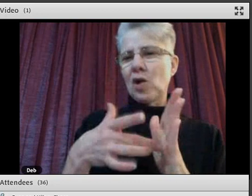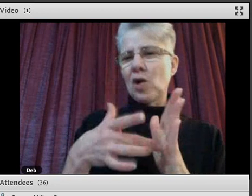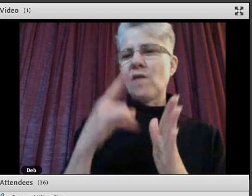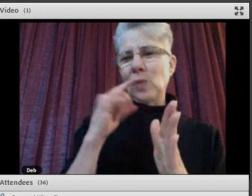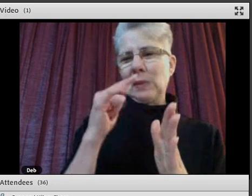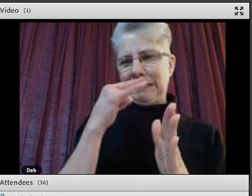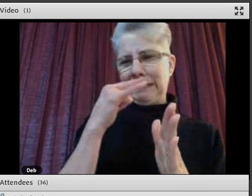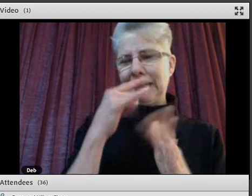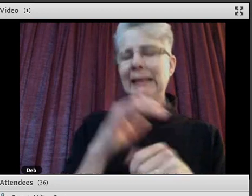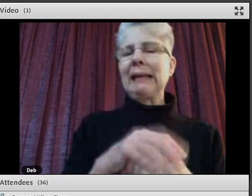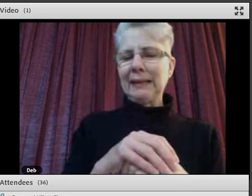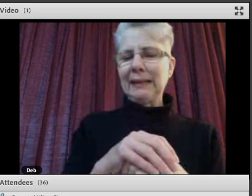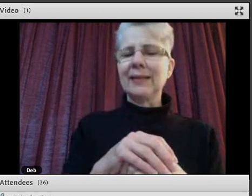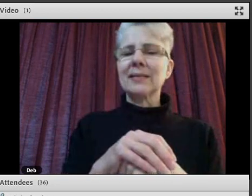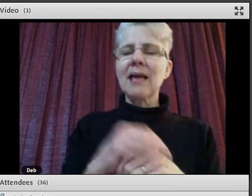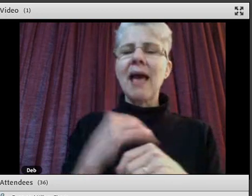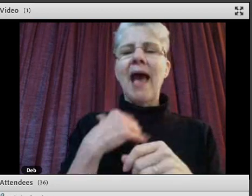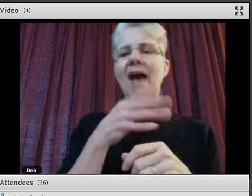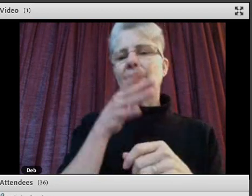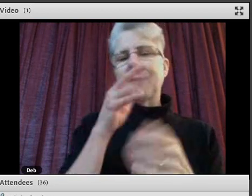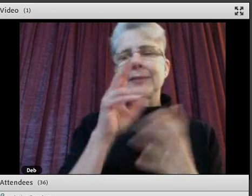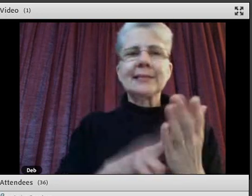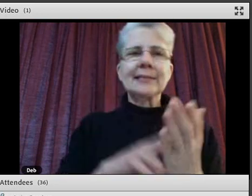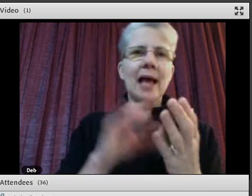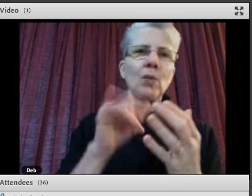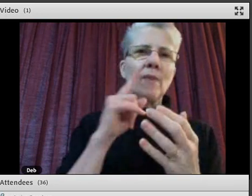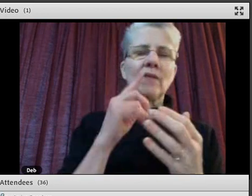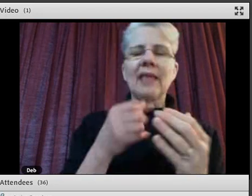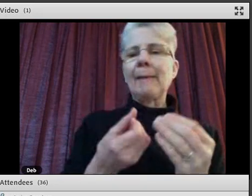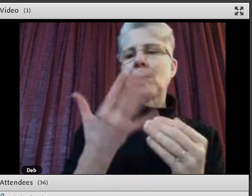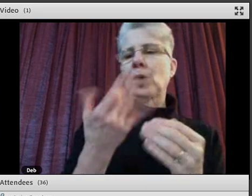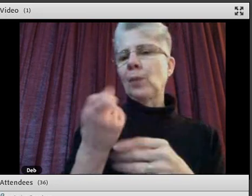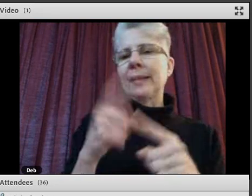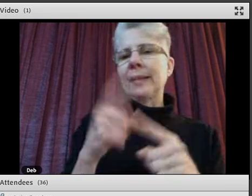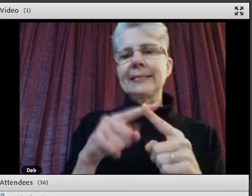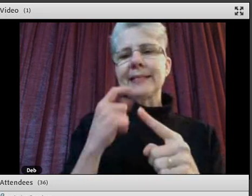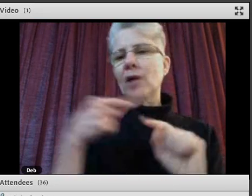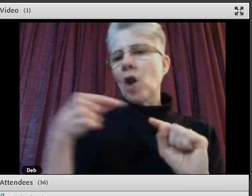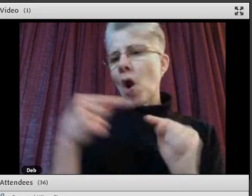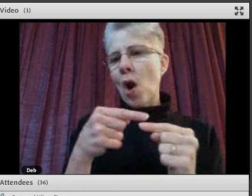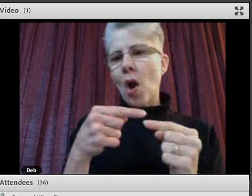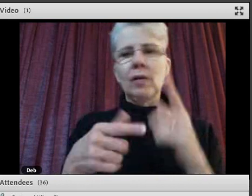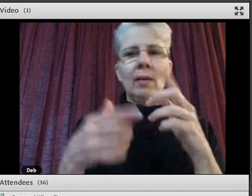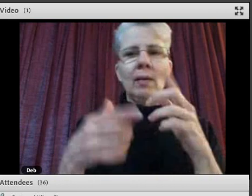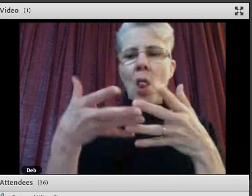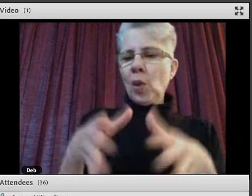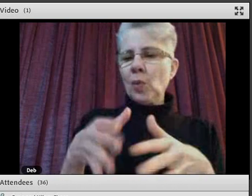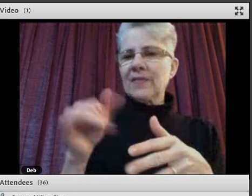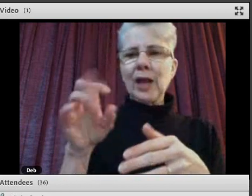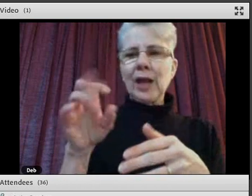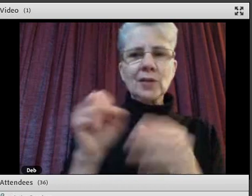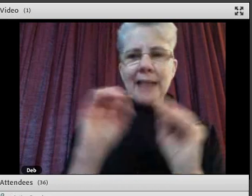Definitely have parents sign a waiver in case they get a little burnt. It is not going to cut anybody's finger off. It's not going to draw blood.